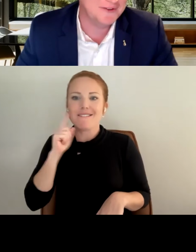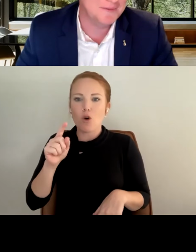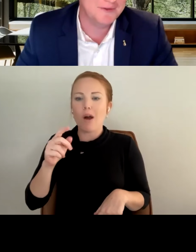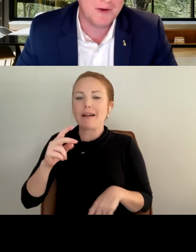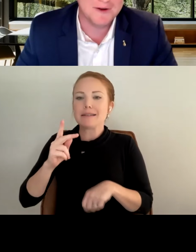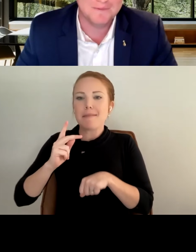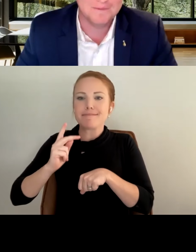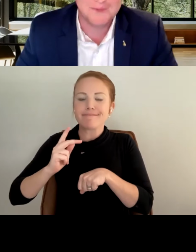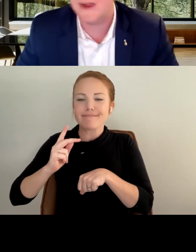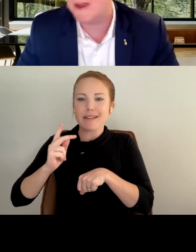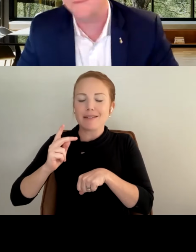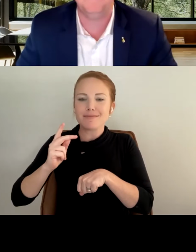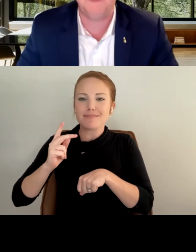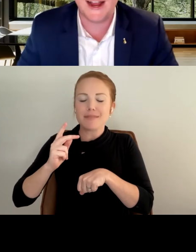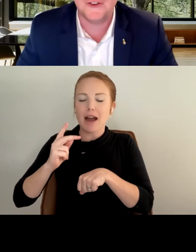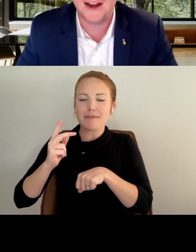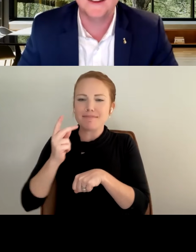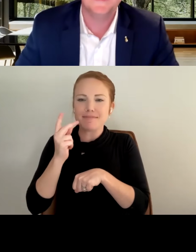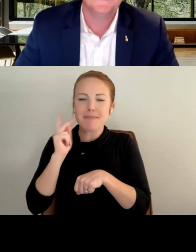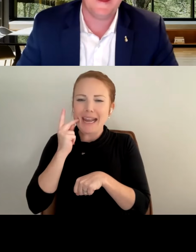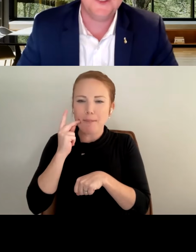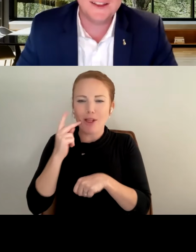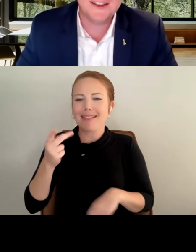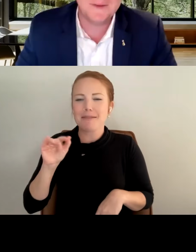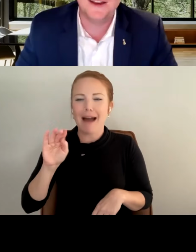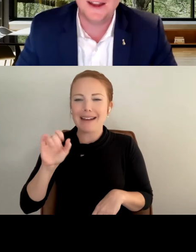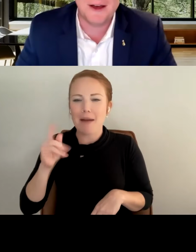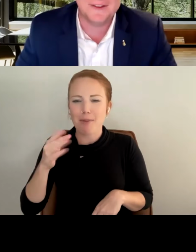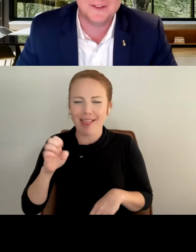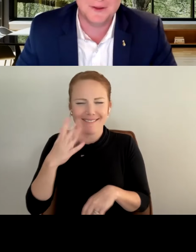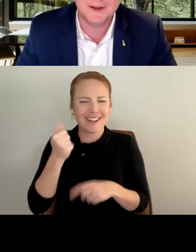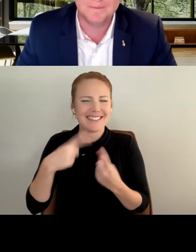colonial symbol of welcome. Okay, back on track. Asking the community about accessibility.